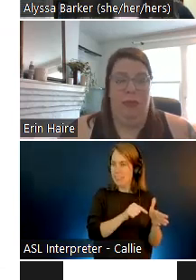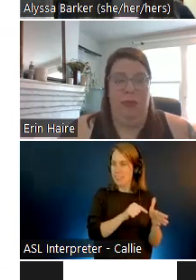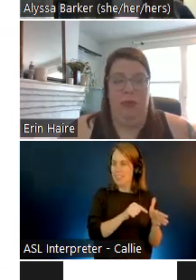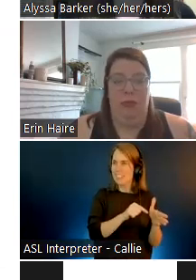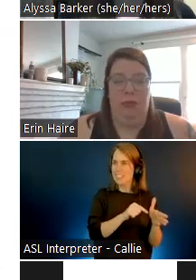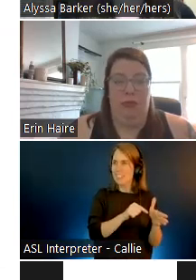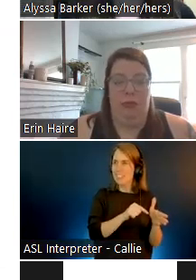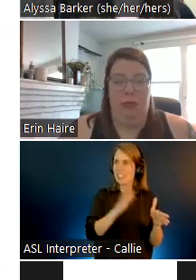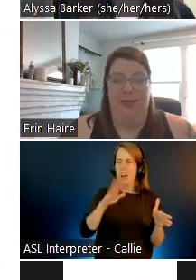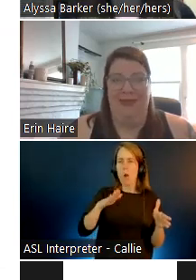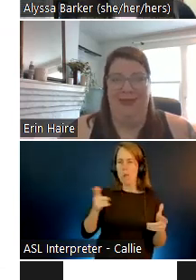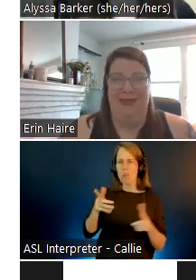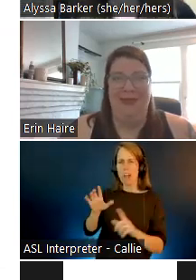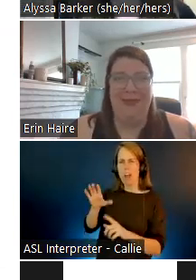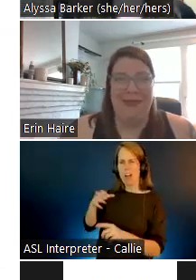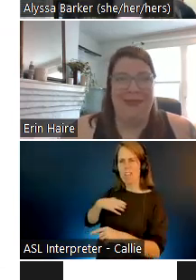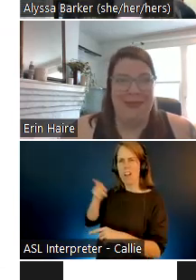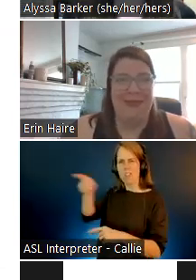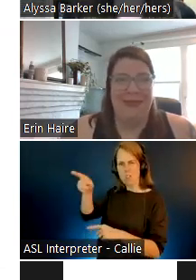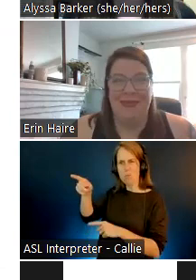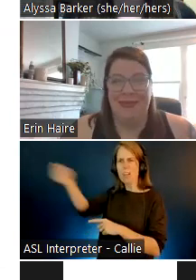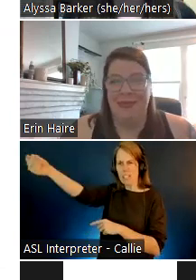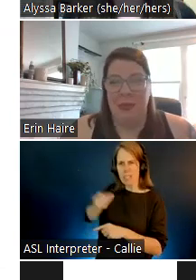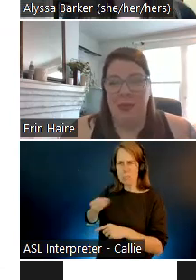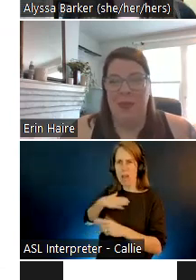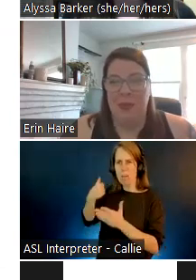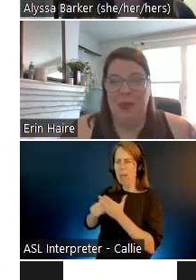your mail you're getting yeah that's one of those things that goes a little beyond